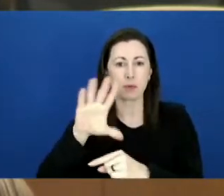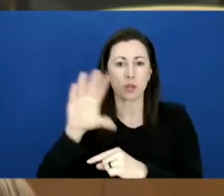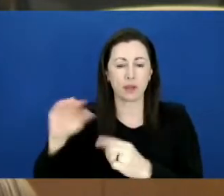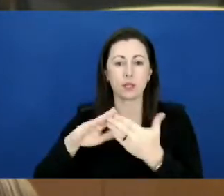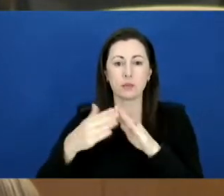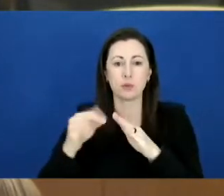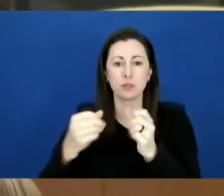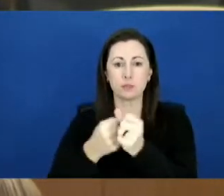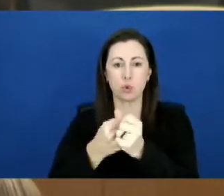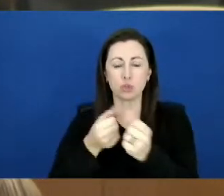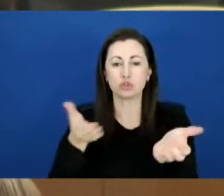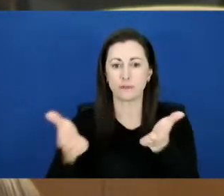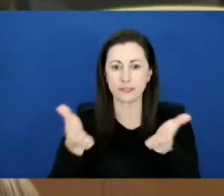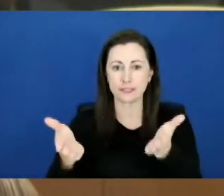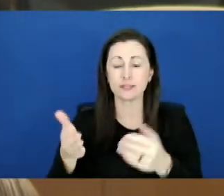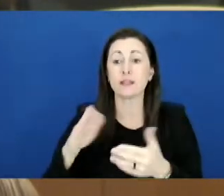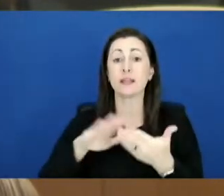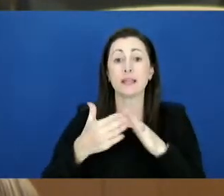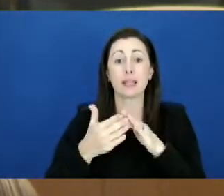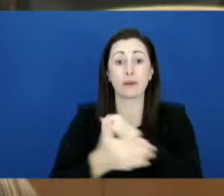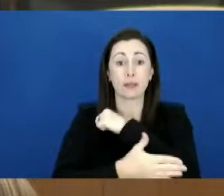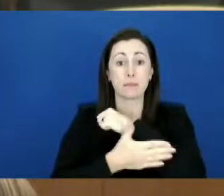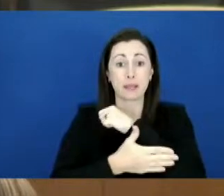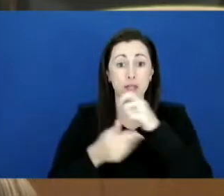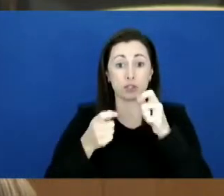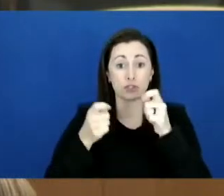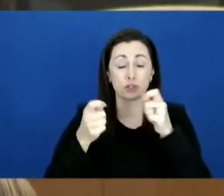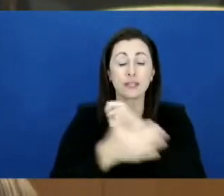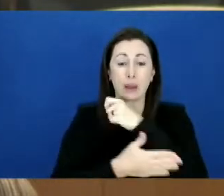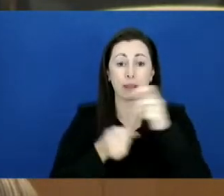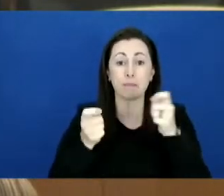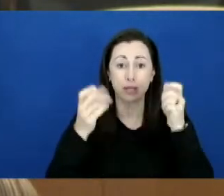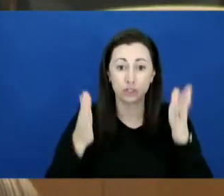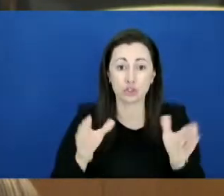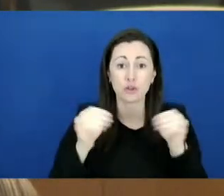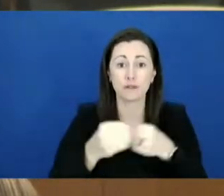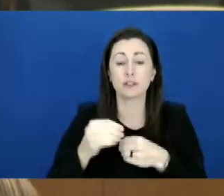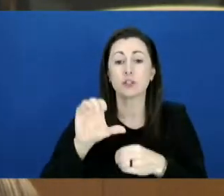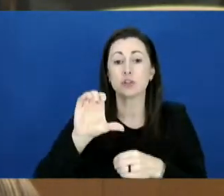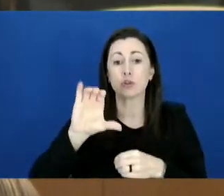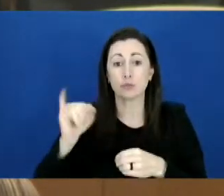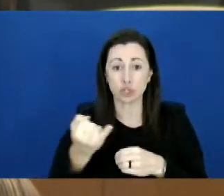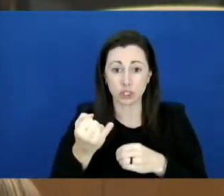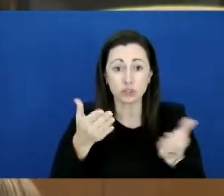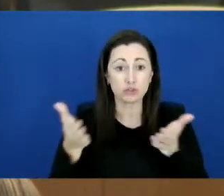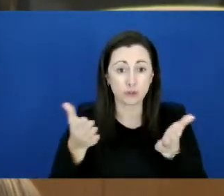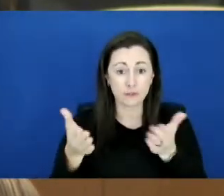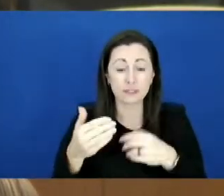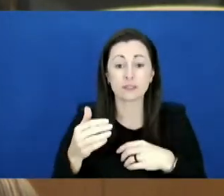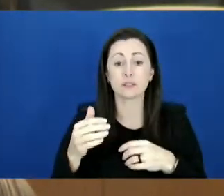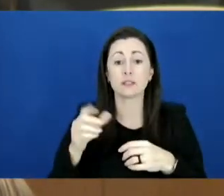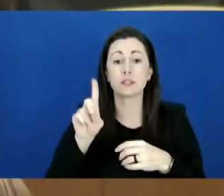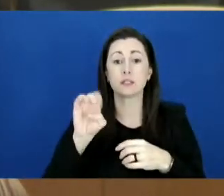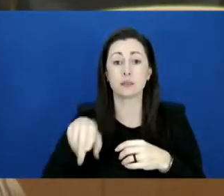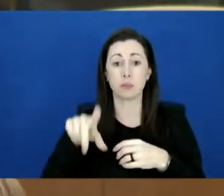HEALTH, MY COLLEAGUES FROM MECKLENBURG COUNTY'S COMMUNITY